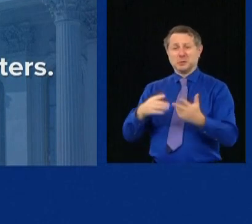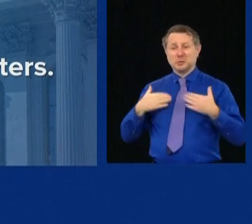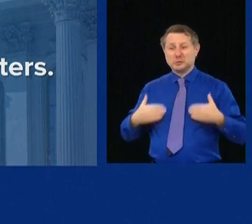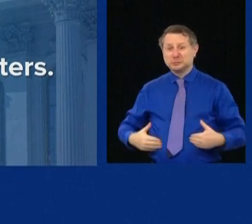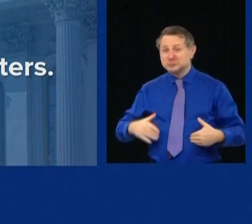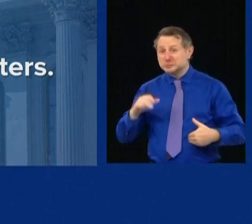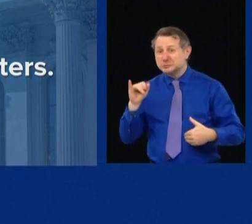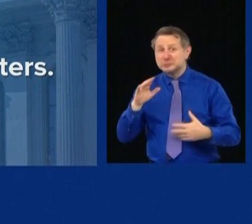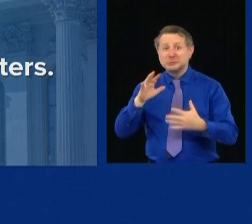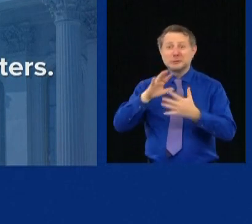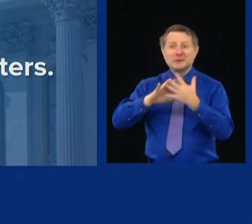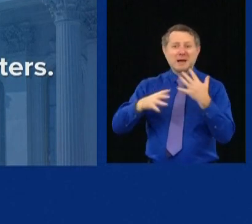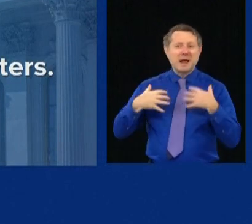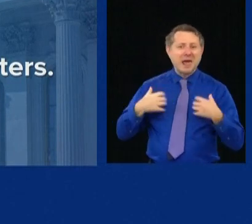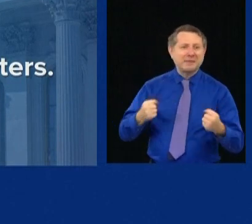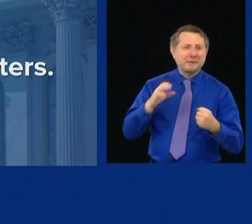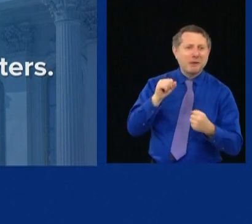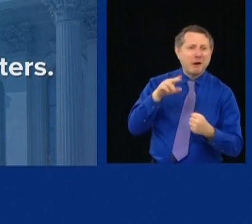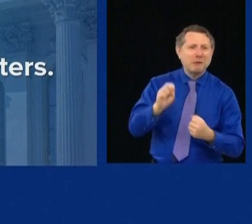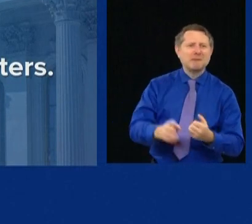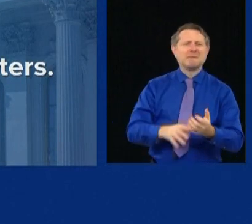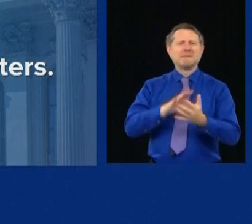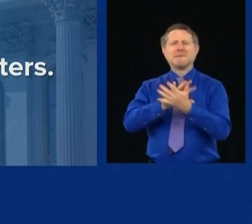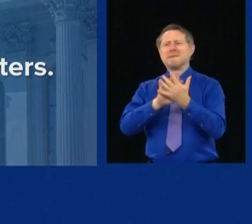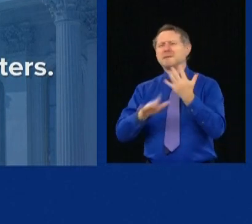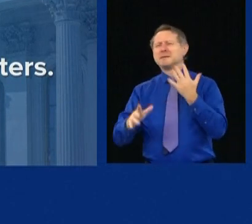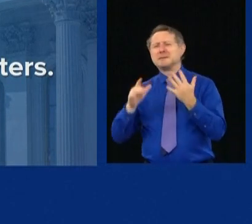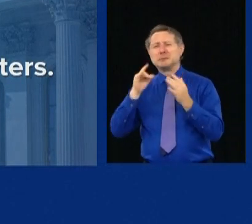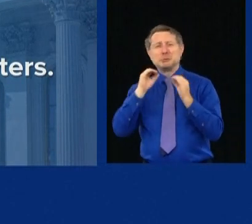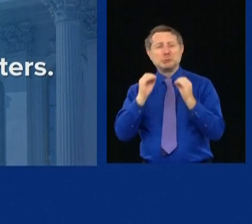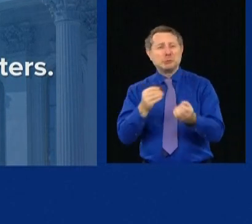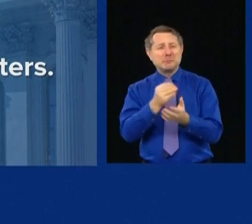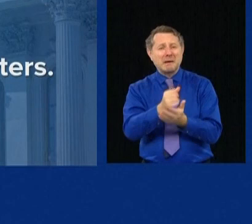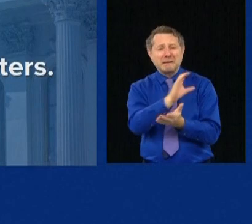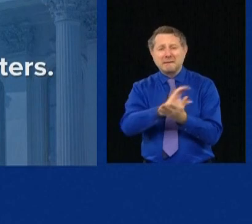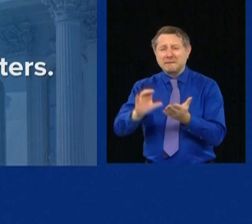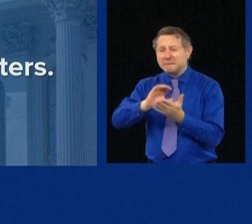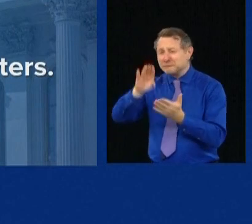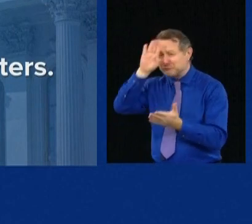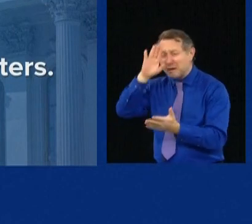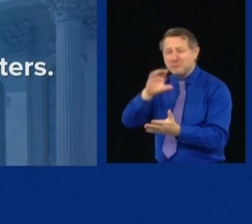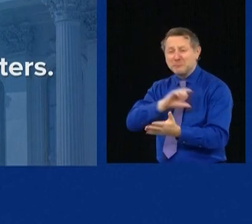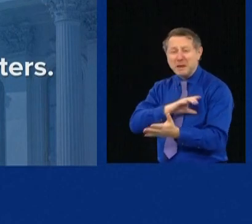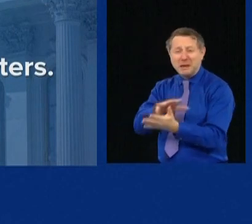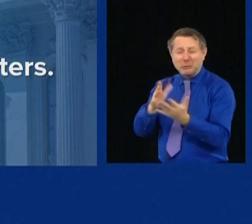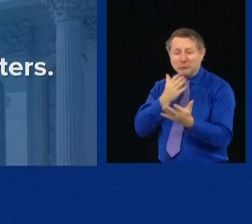GOVERNMENTS, IT FUNDS SCHOOLS, IT FUNDS HEALTH CARE.